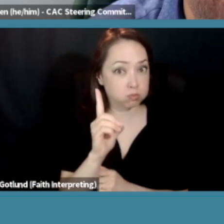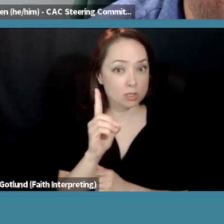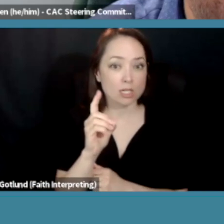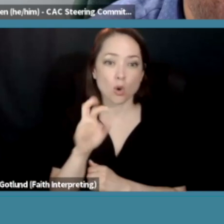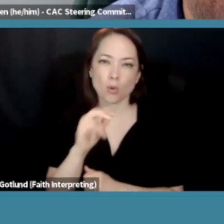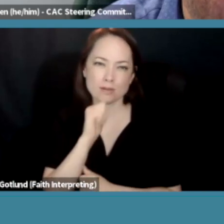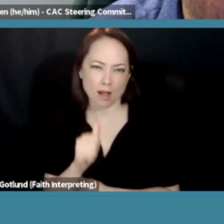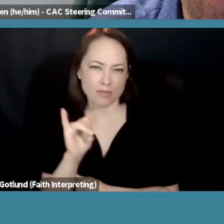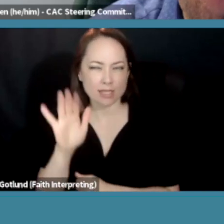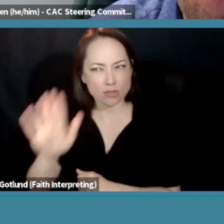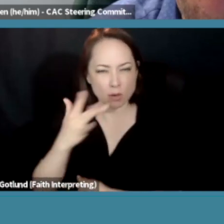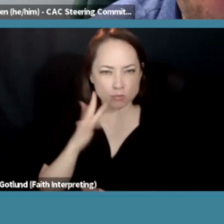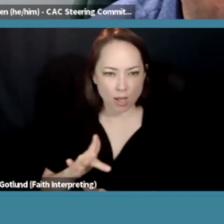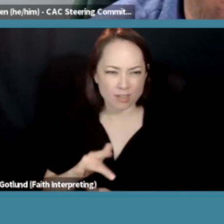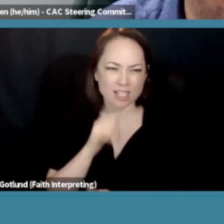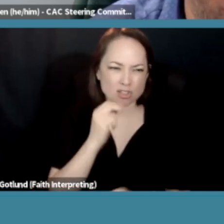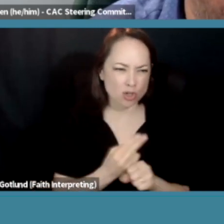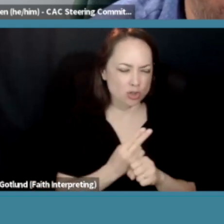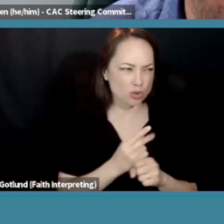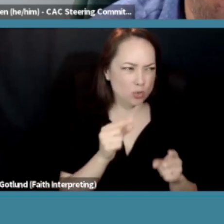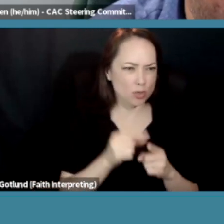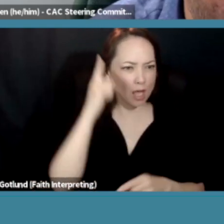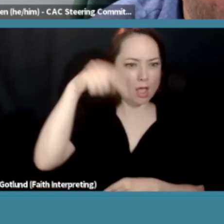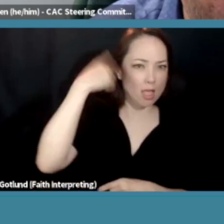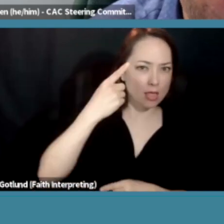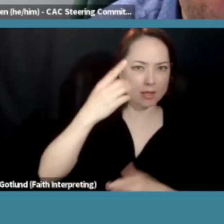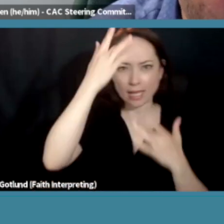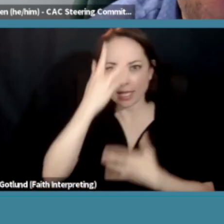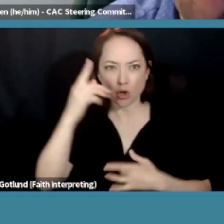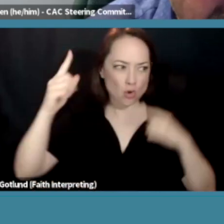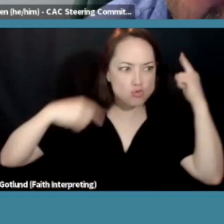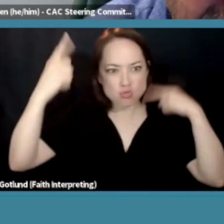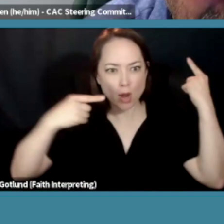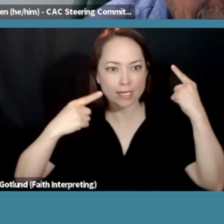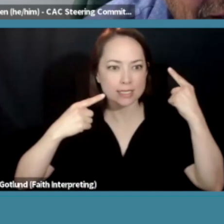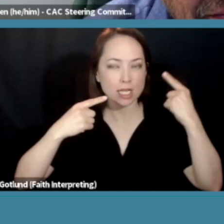Don't use terms like insane, ill, crazy, lunatic, neurotic, maniac, psycho.